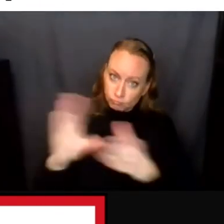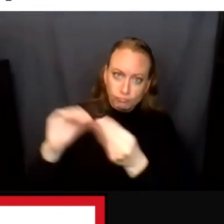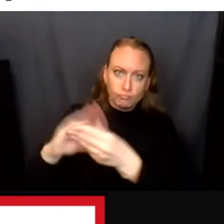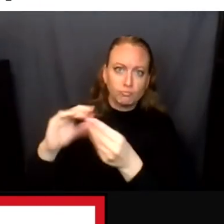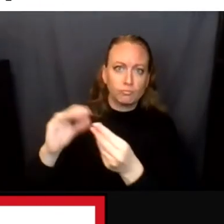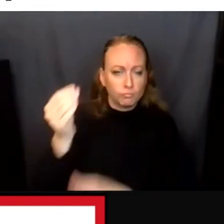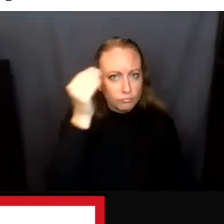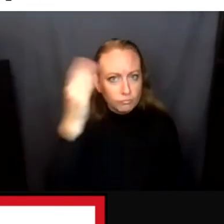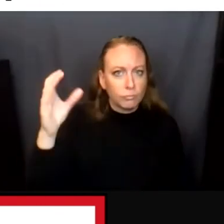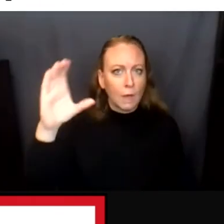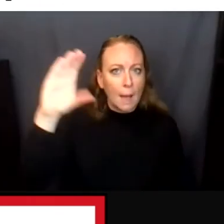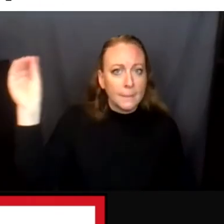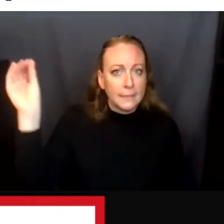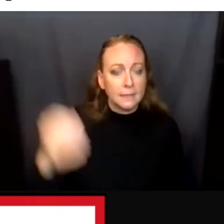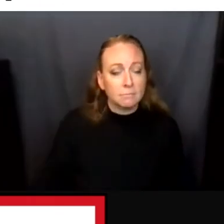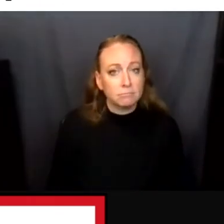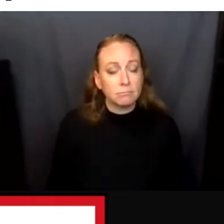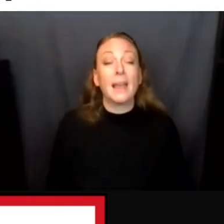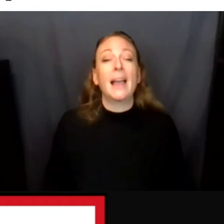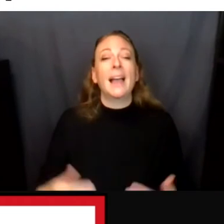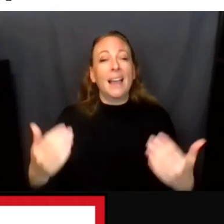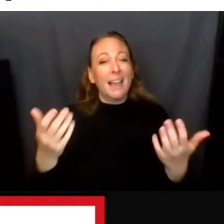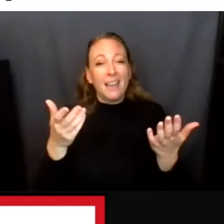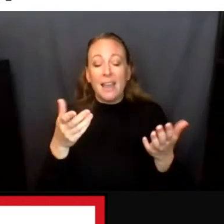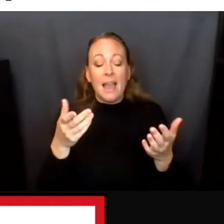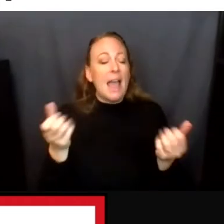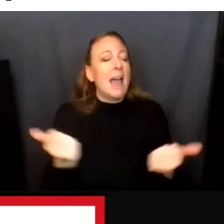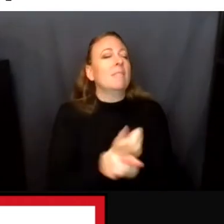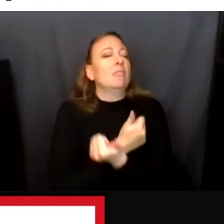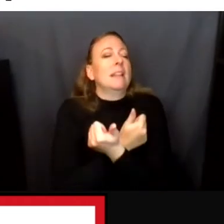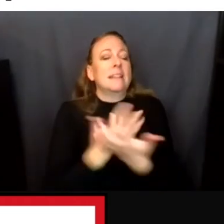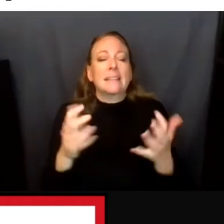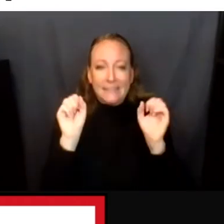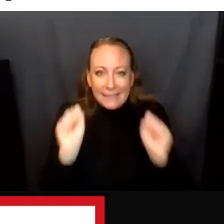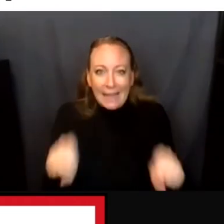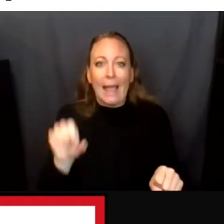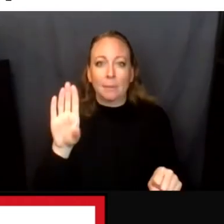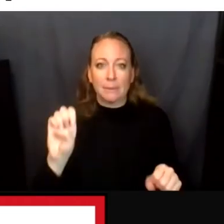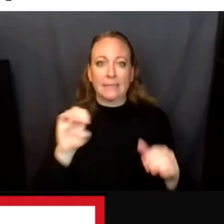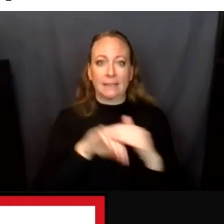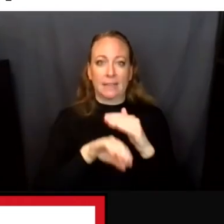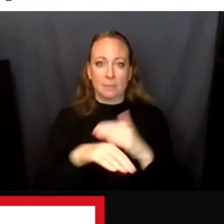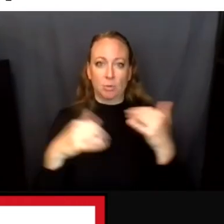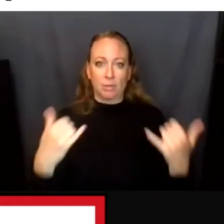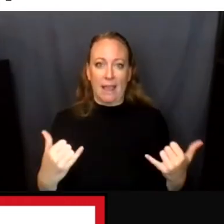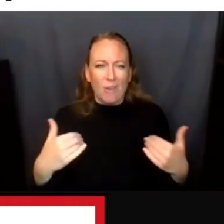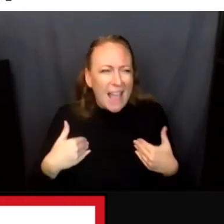There are ways to make everything accessible now. And so there's no reason